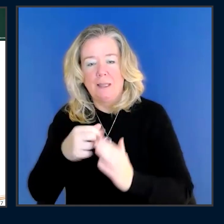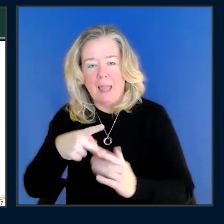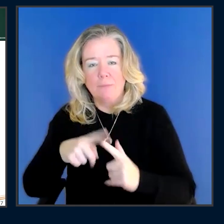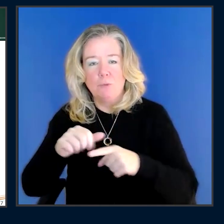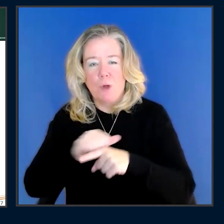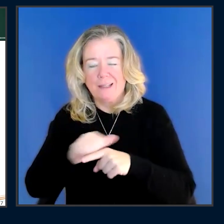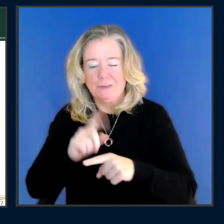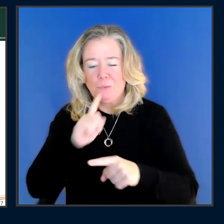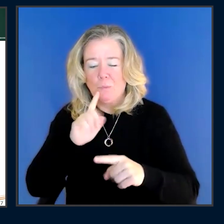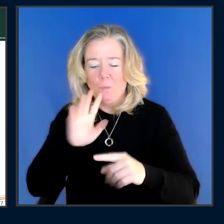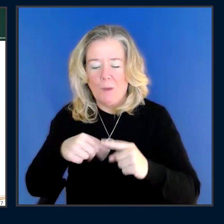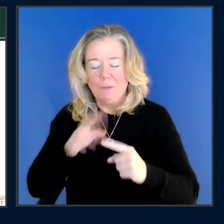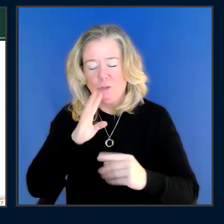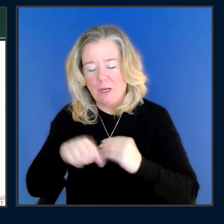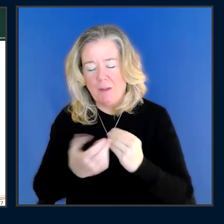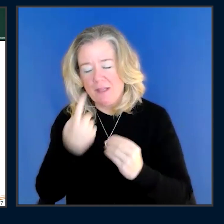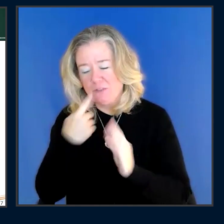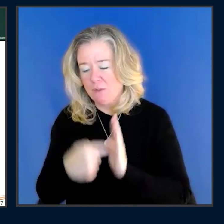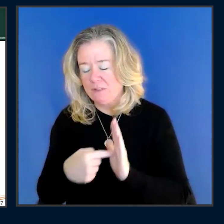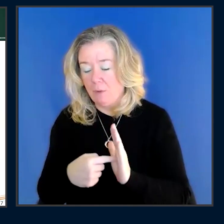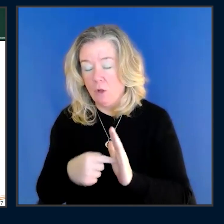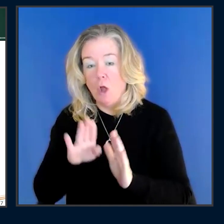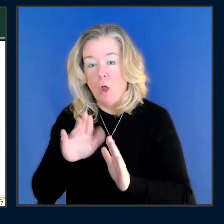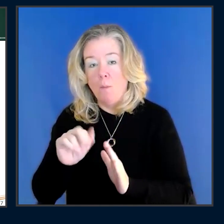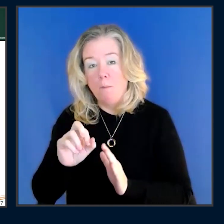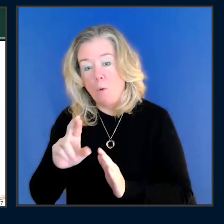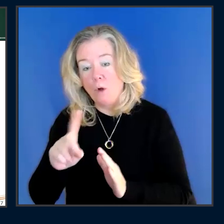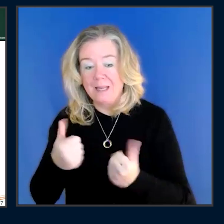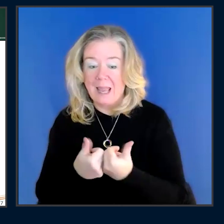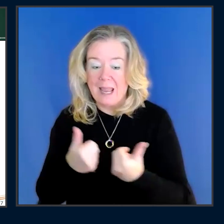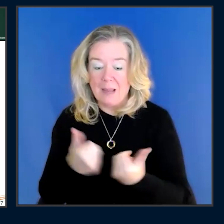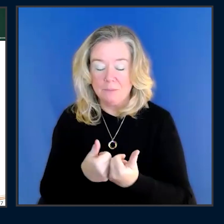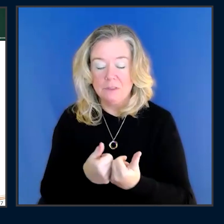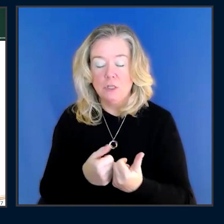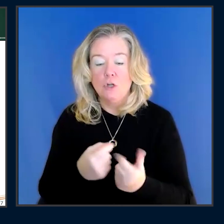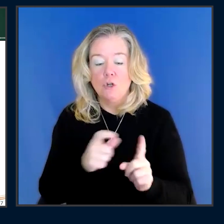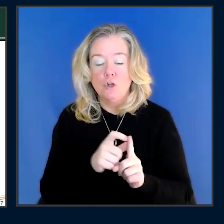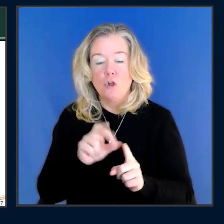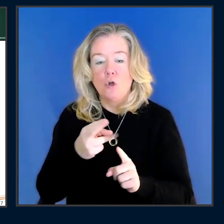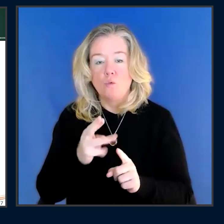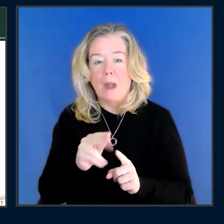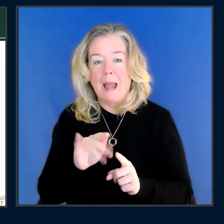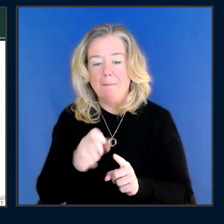when we talk about things like word games, rhyming, tongue twisters. All of those things